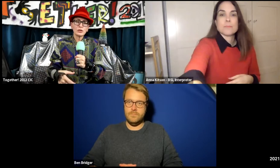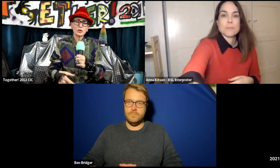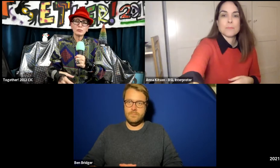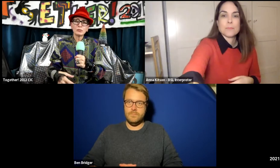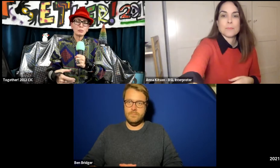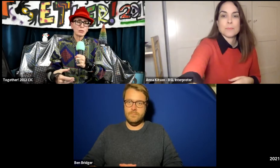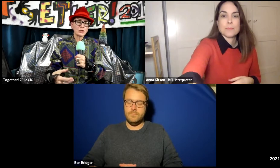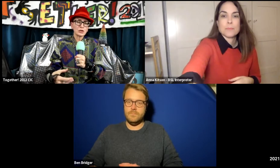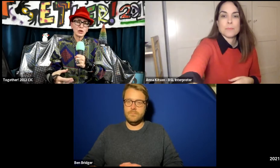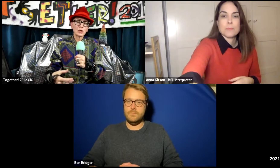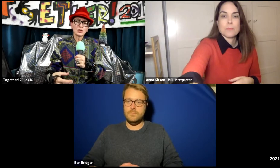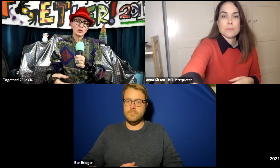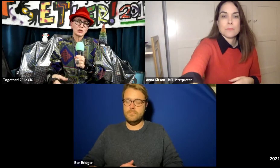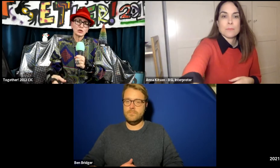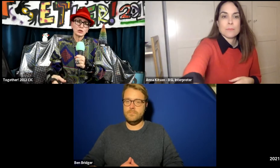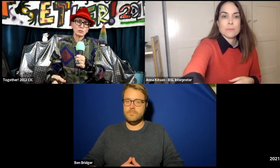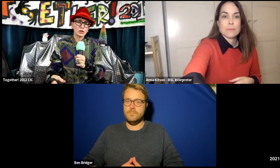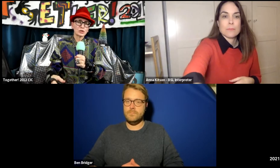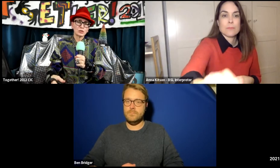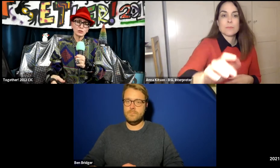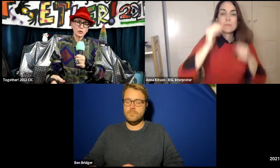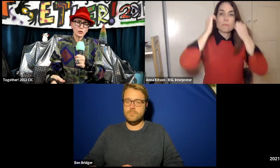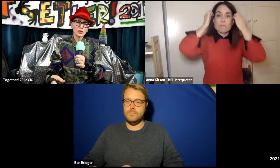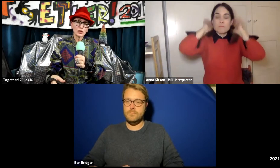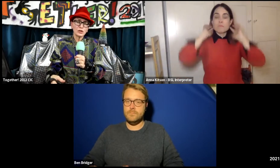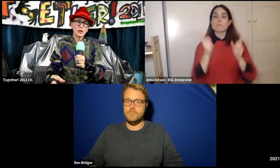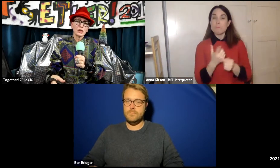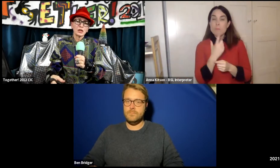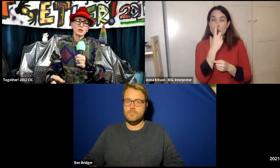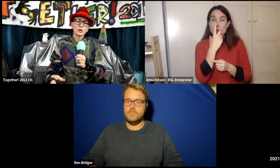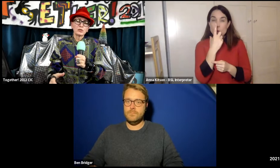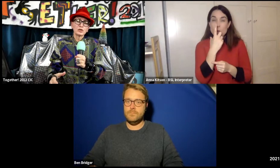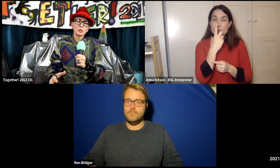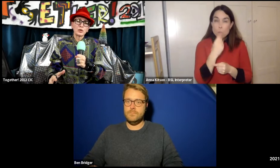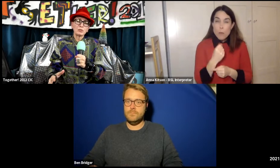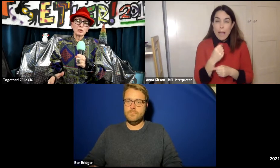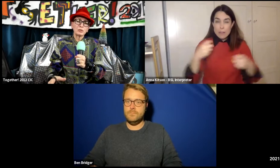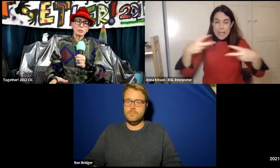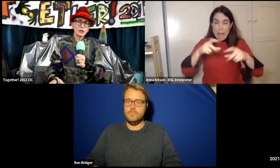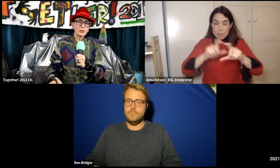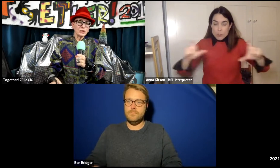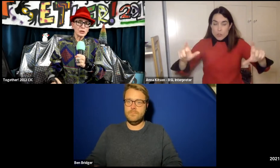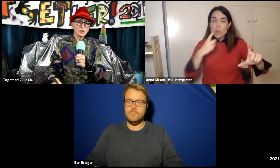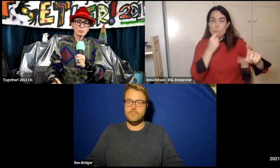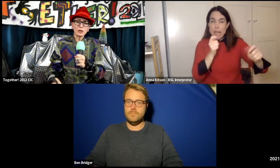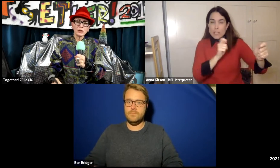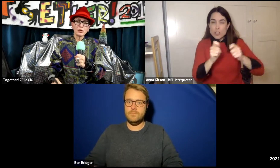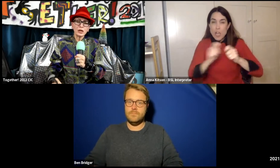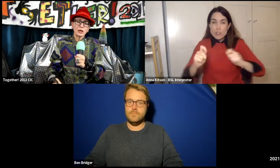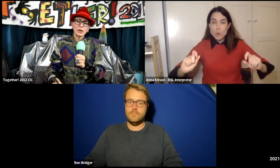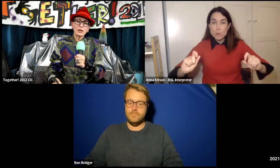them much larger and adjust the font size, not worry about them disappearing,